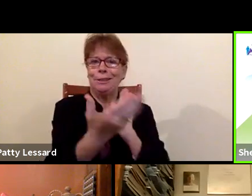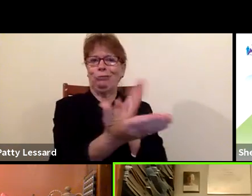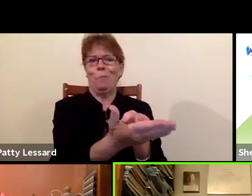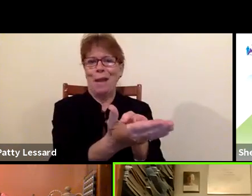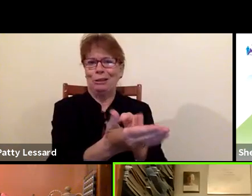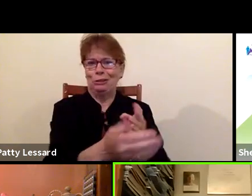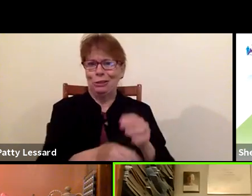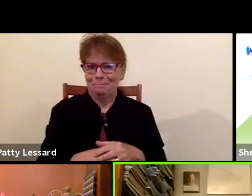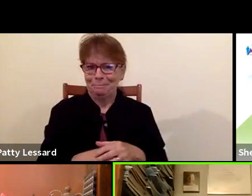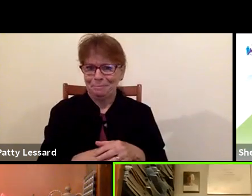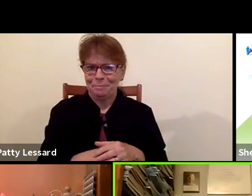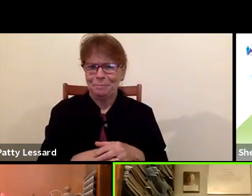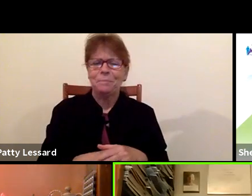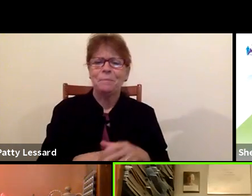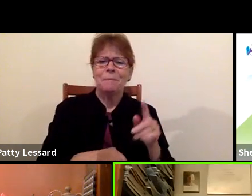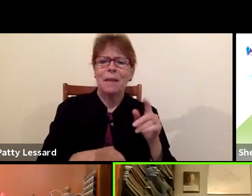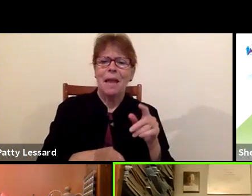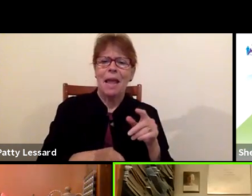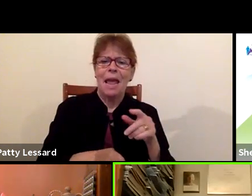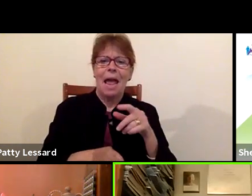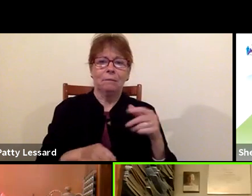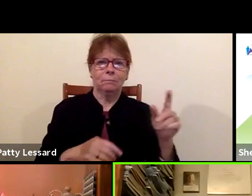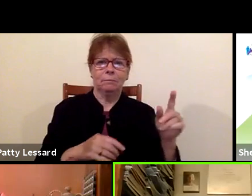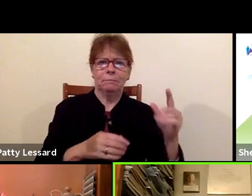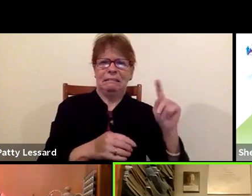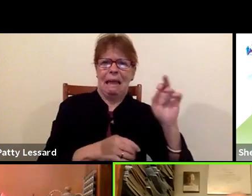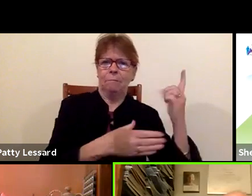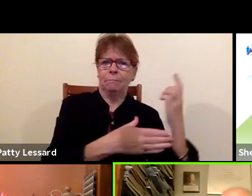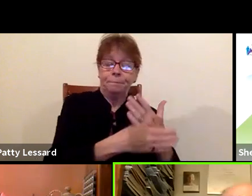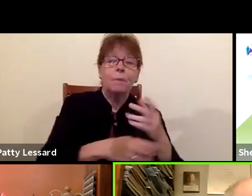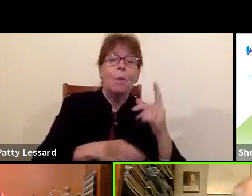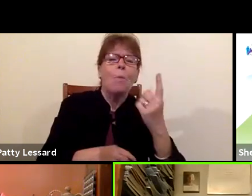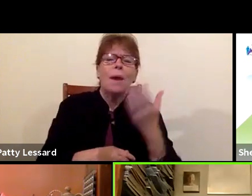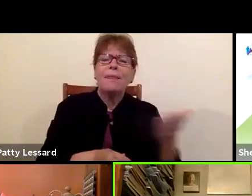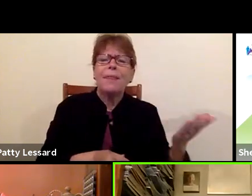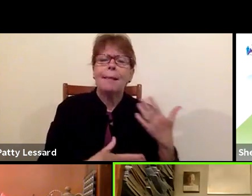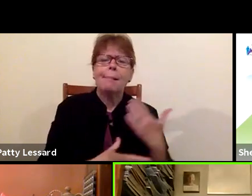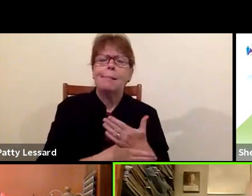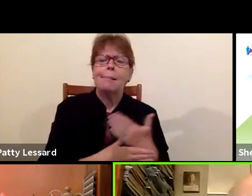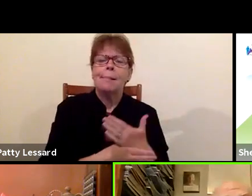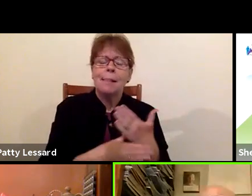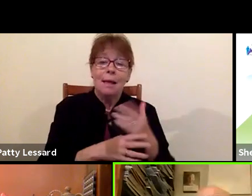It was funny you said disability positive, I have a line on my job descriptions that says native users of assistive